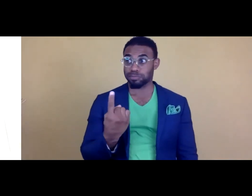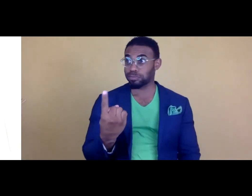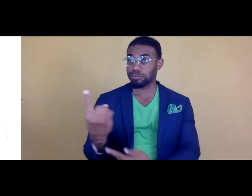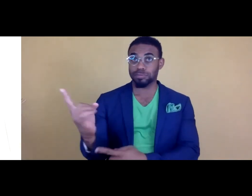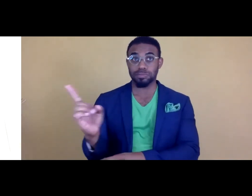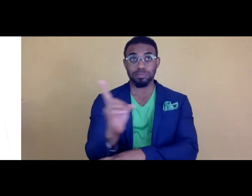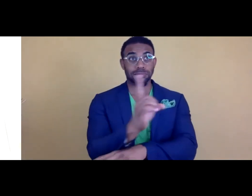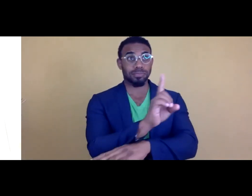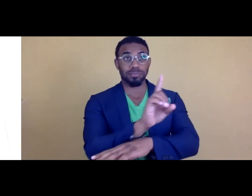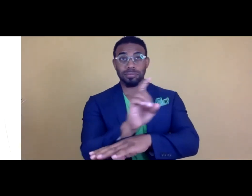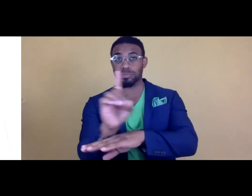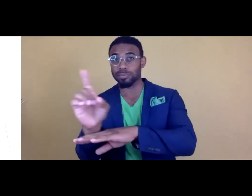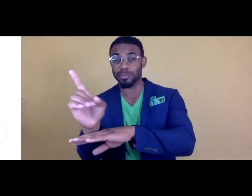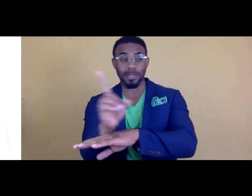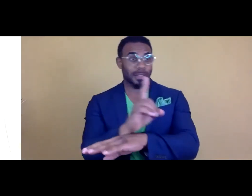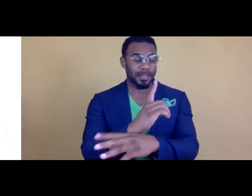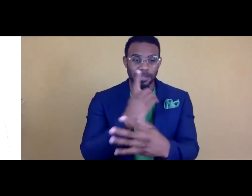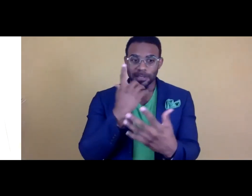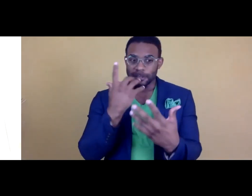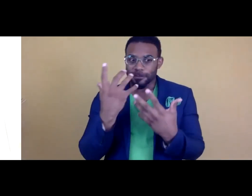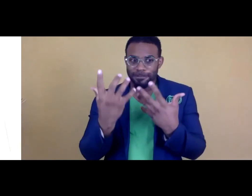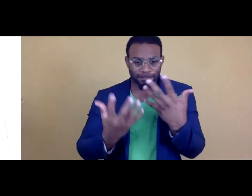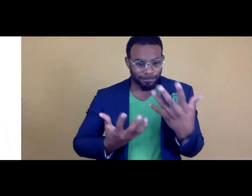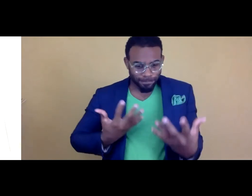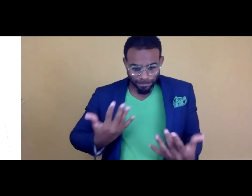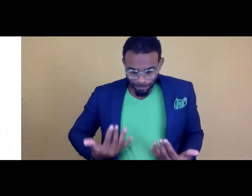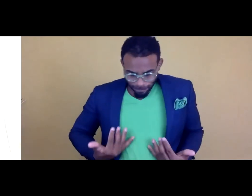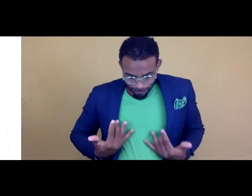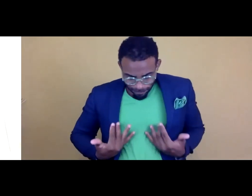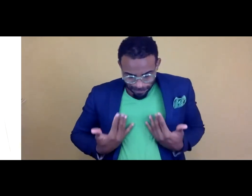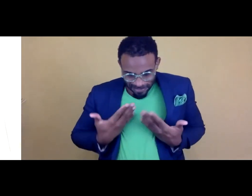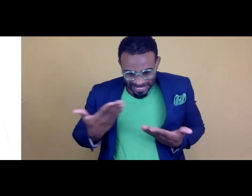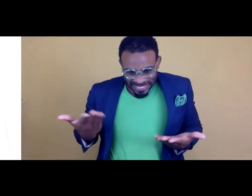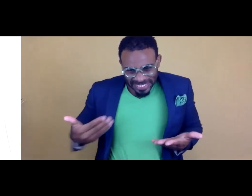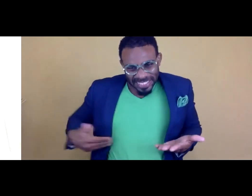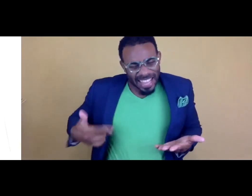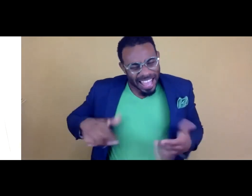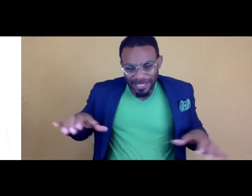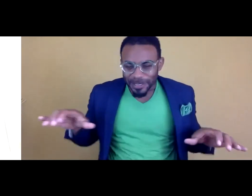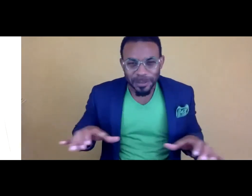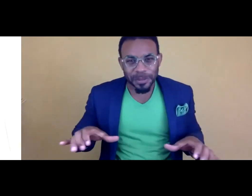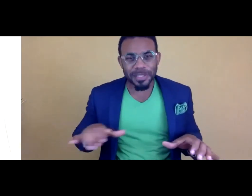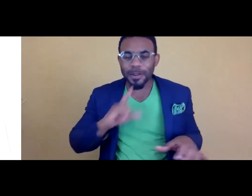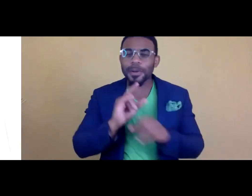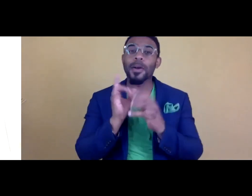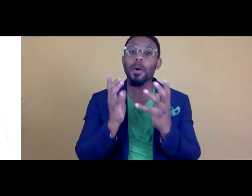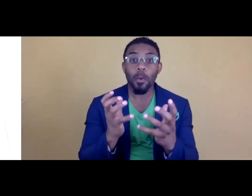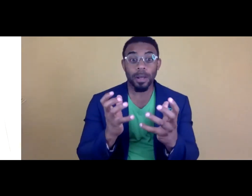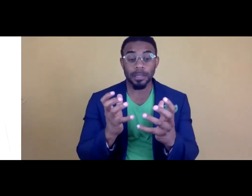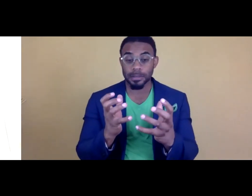And it was just this thing I had to do and I really wanted to do it and it really showed